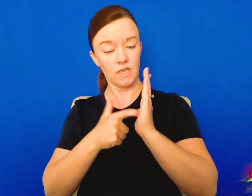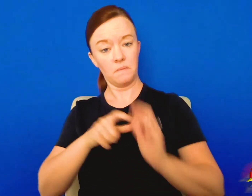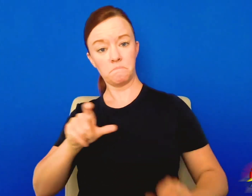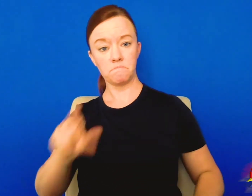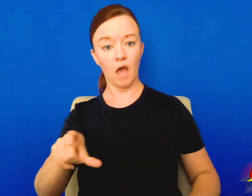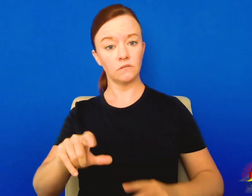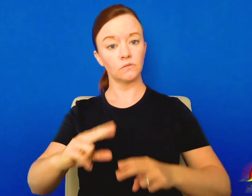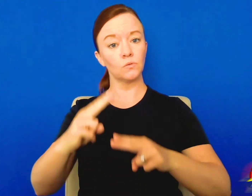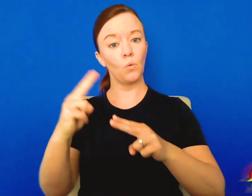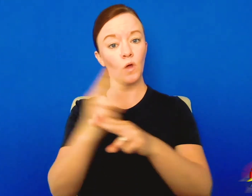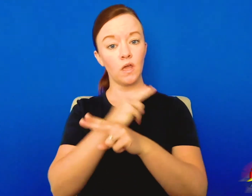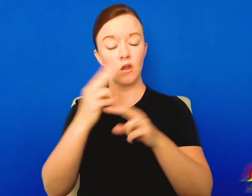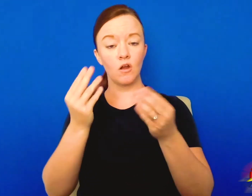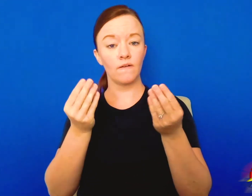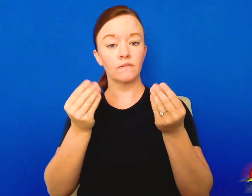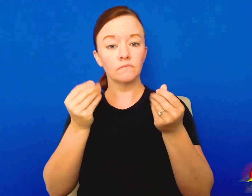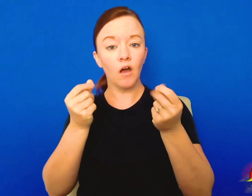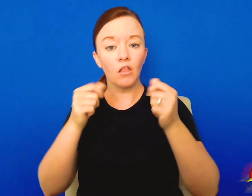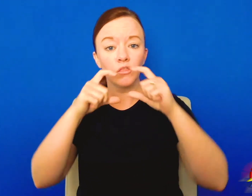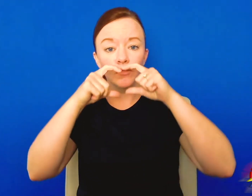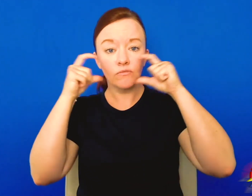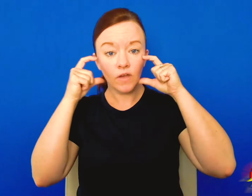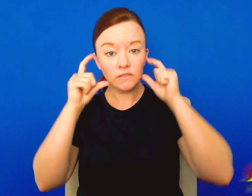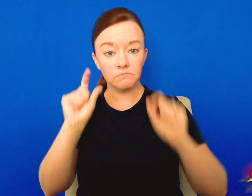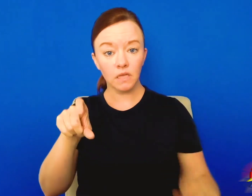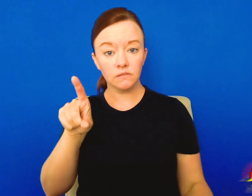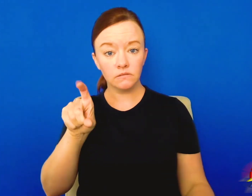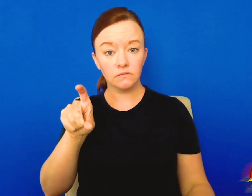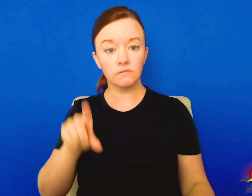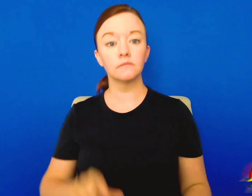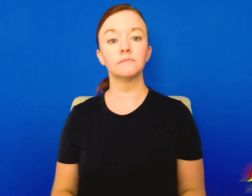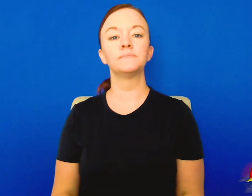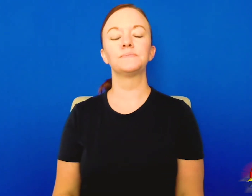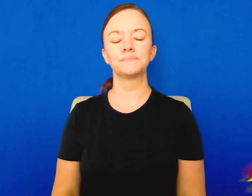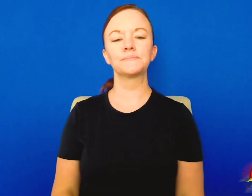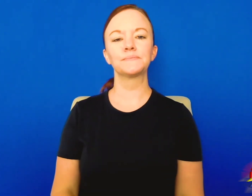QUESTION: ARE WE REQUIRED TO WEAR FACE COVERINGS?